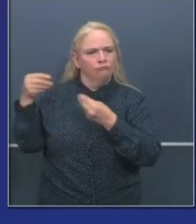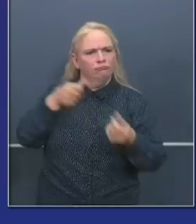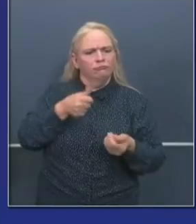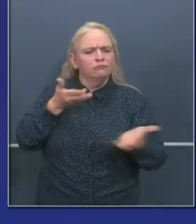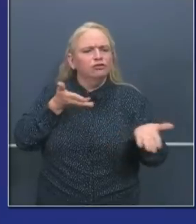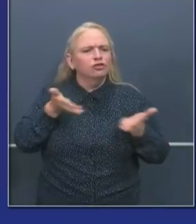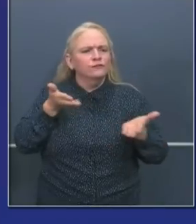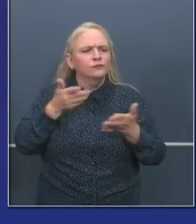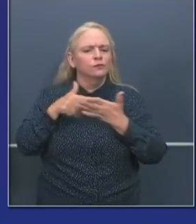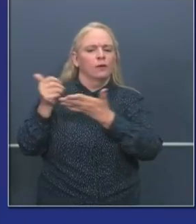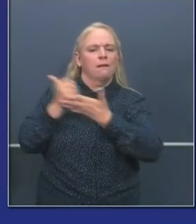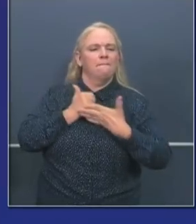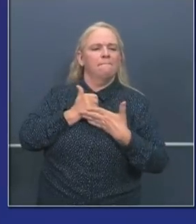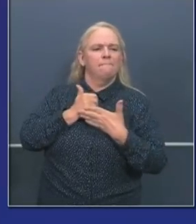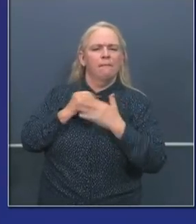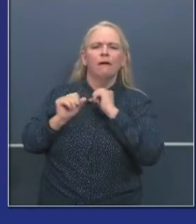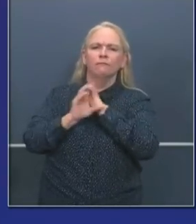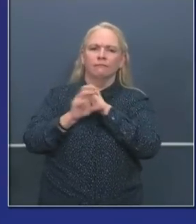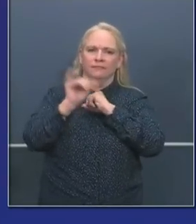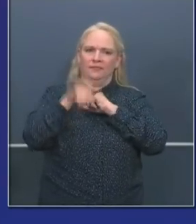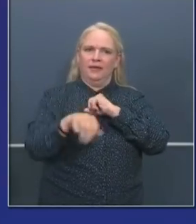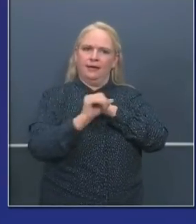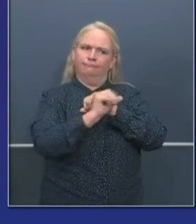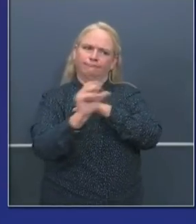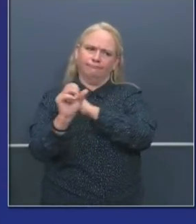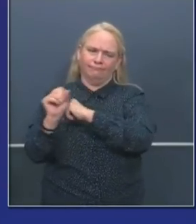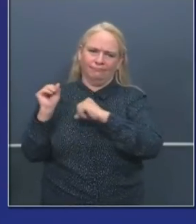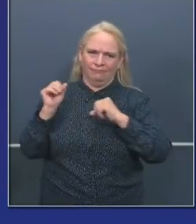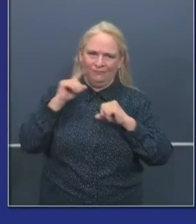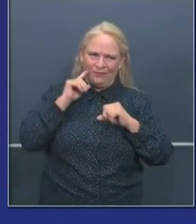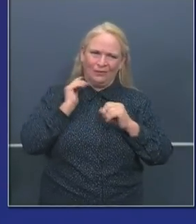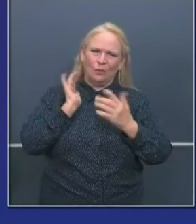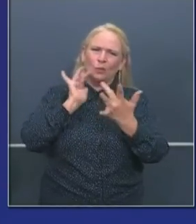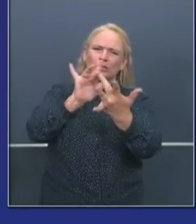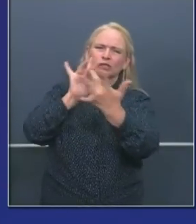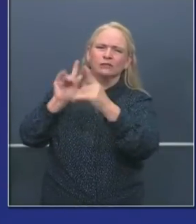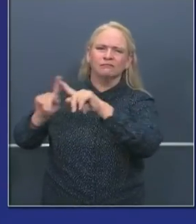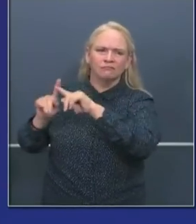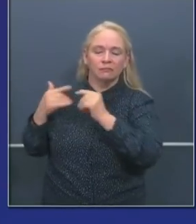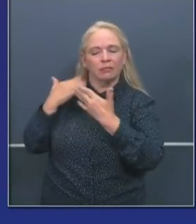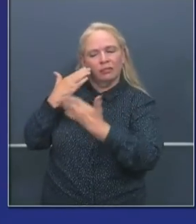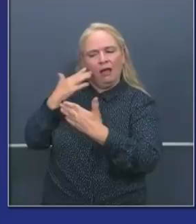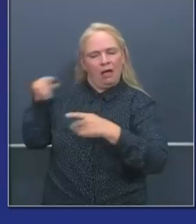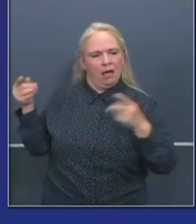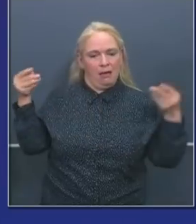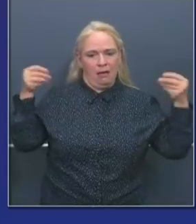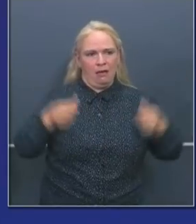27MILLION ADDITIONAL DOLLARS IN KIND CONTRIBUTIONS TO BEGIN AND TO LAUNCH THIS CAMPAIGN.